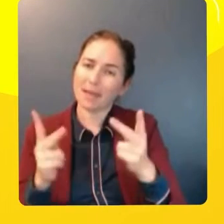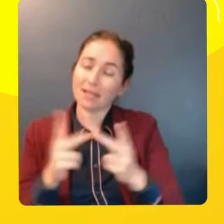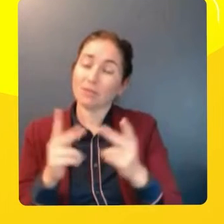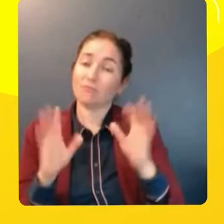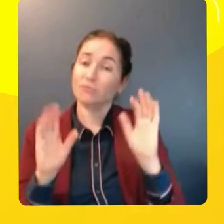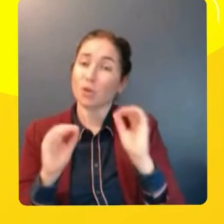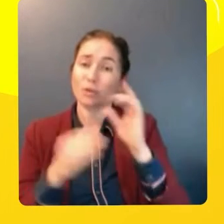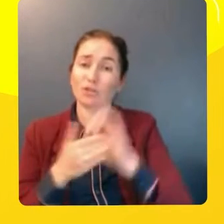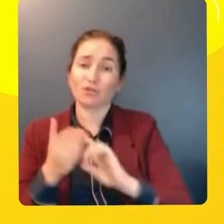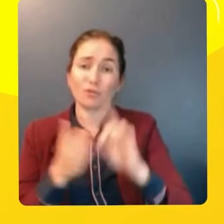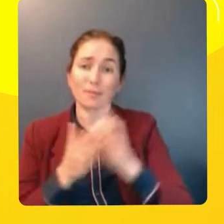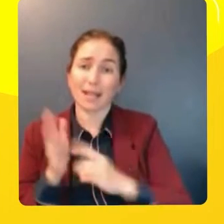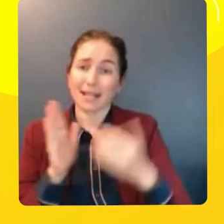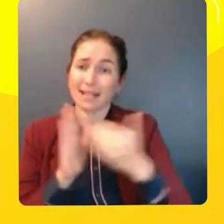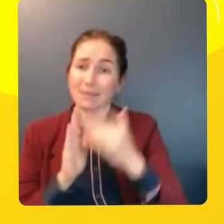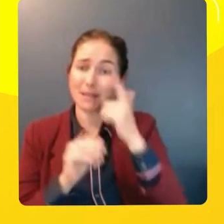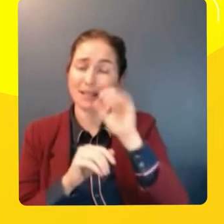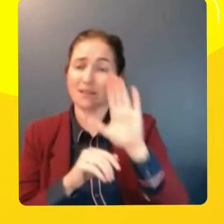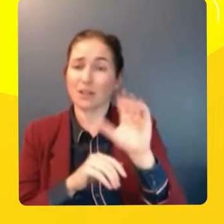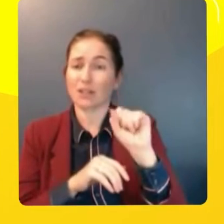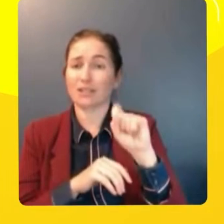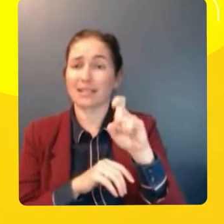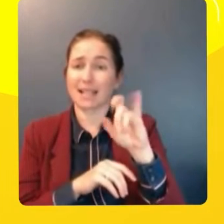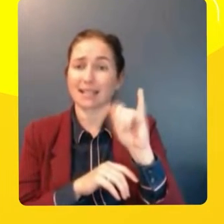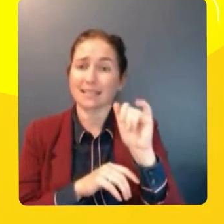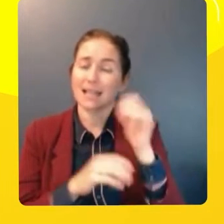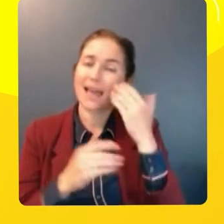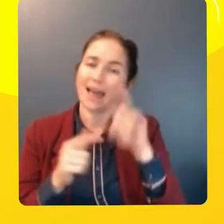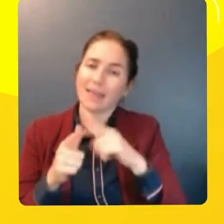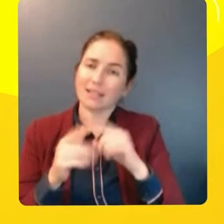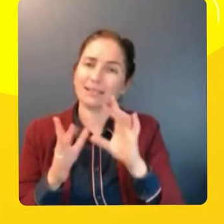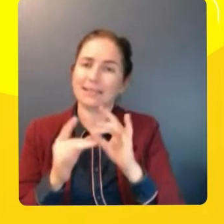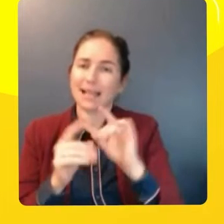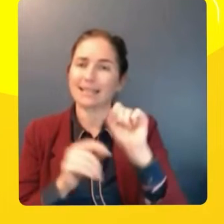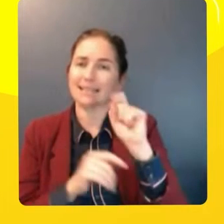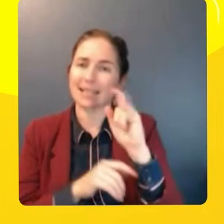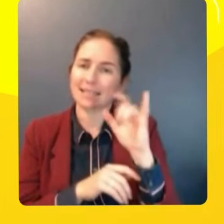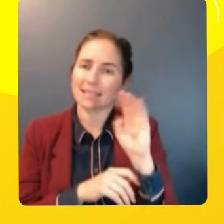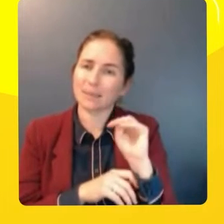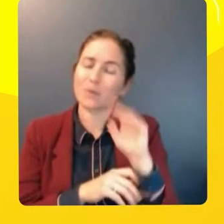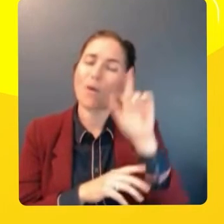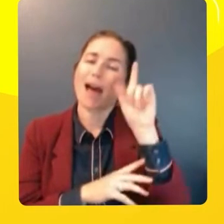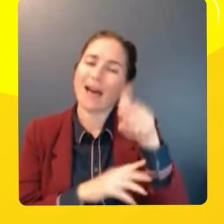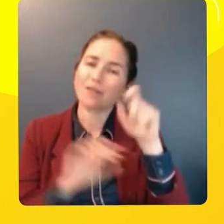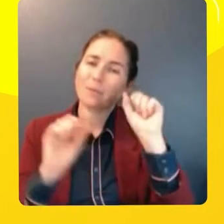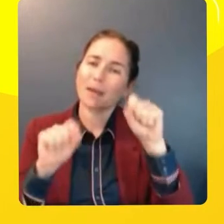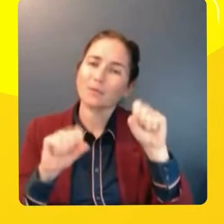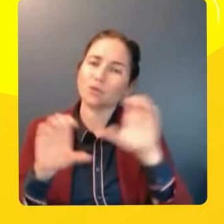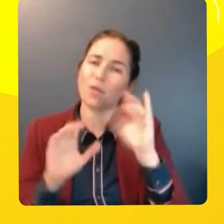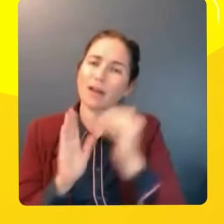against because of their sexism. And then you define sexism. You have to be able to do that on a regular basis and that's how